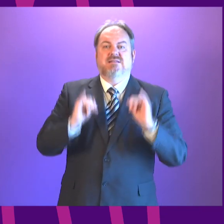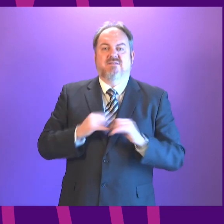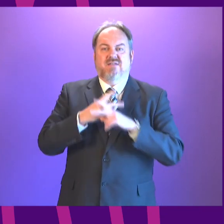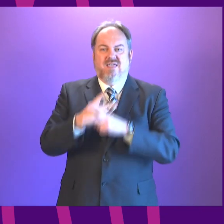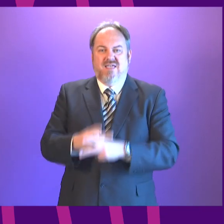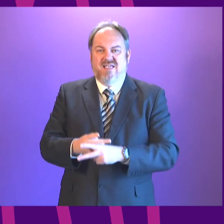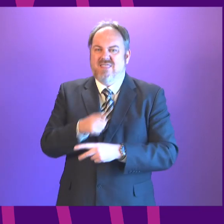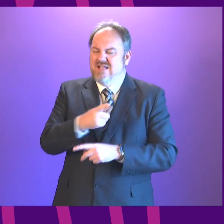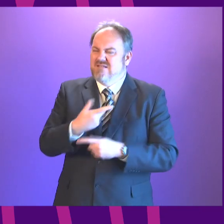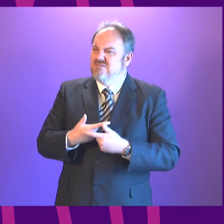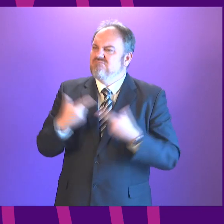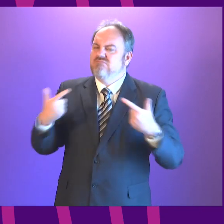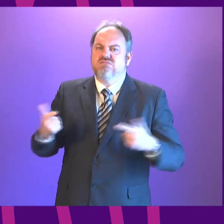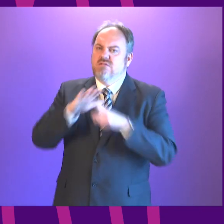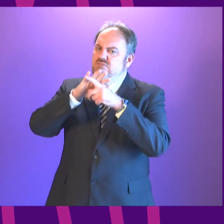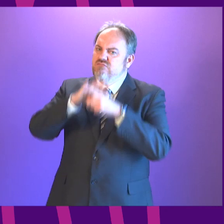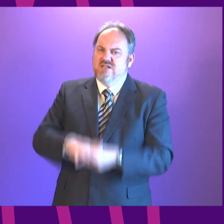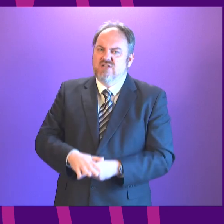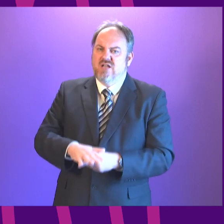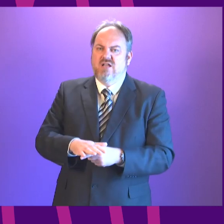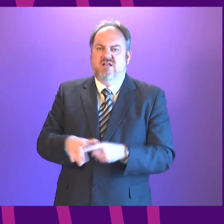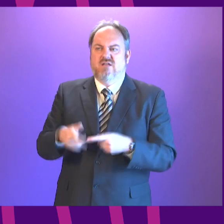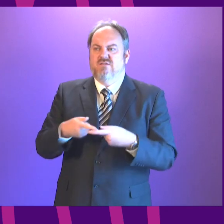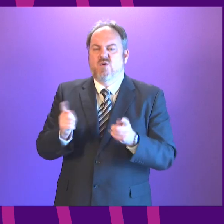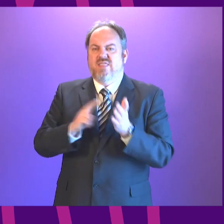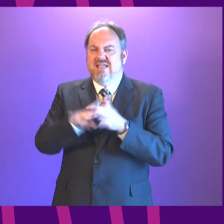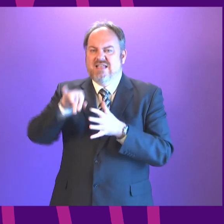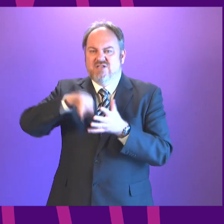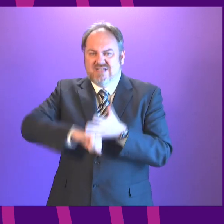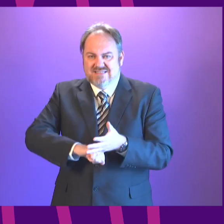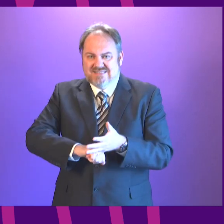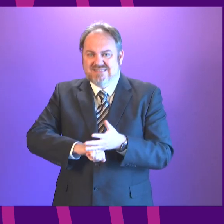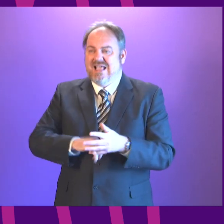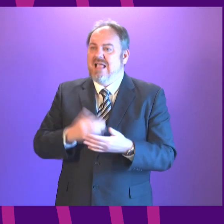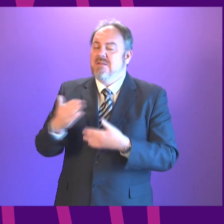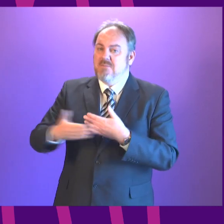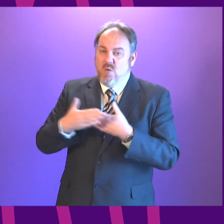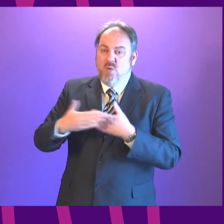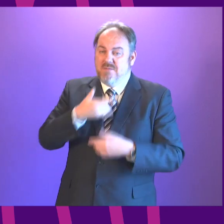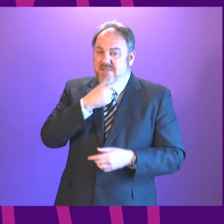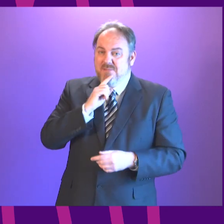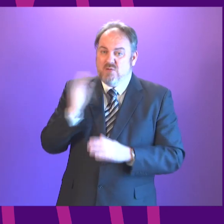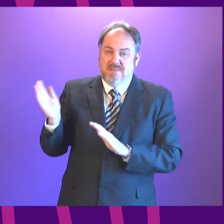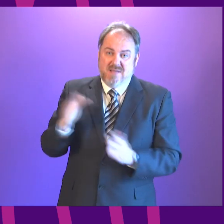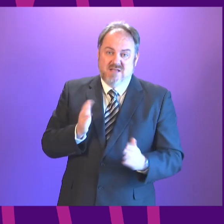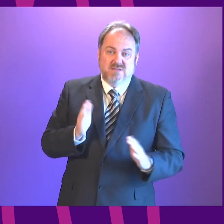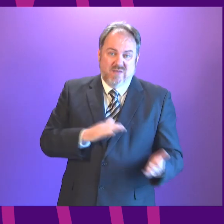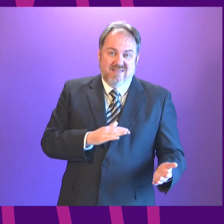strain on the national health service and lead to much more loss of life. To be blunt,